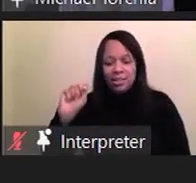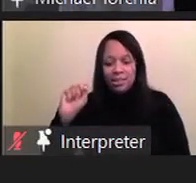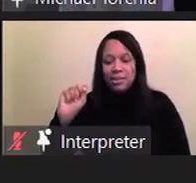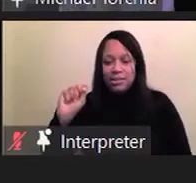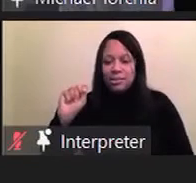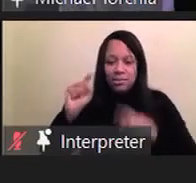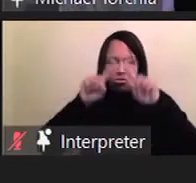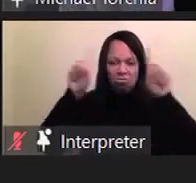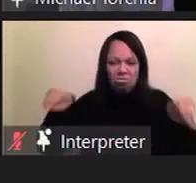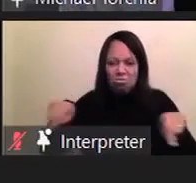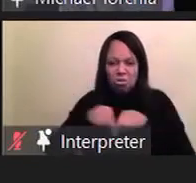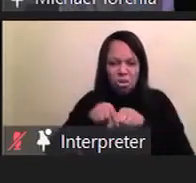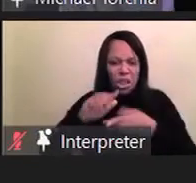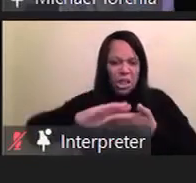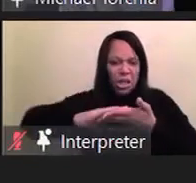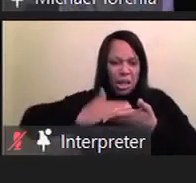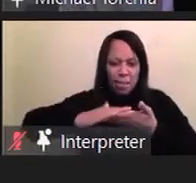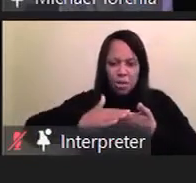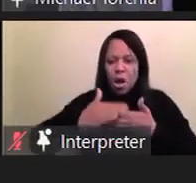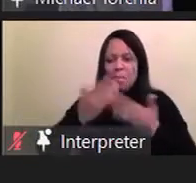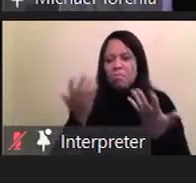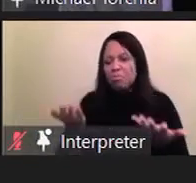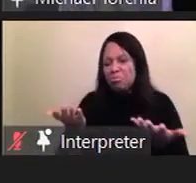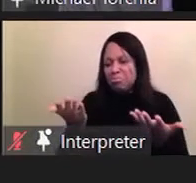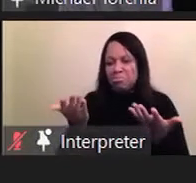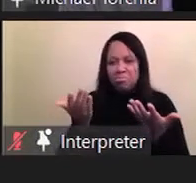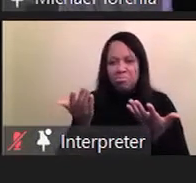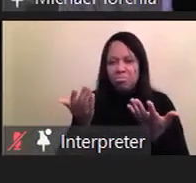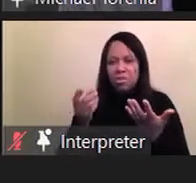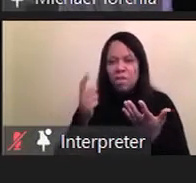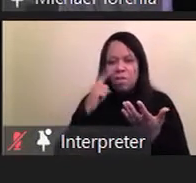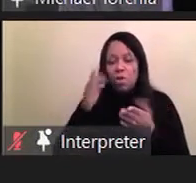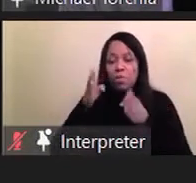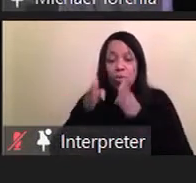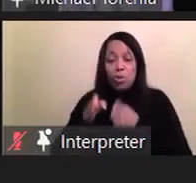or the laptop computer of the person who needs it